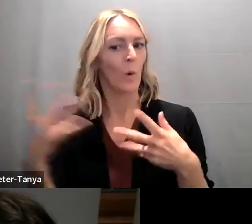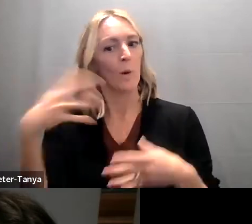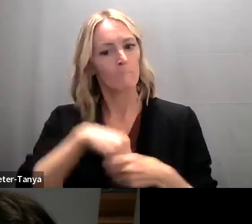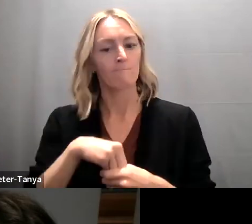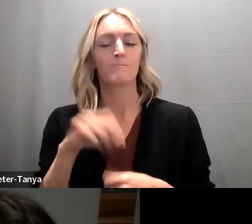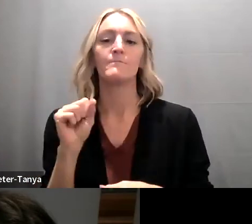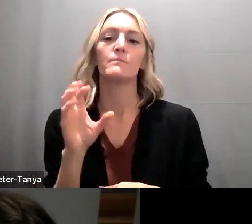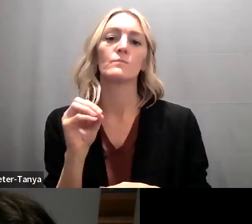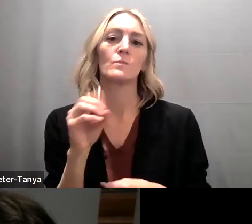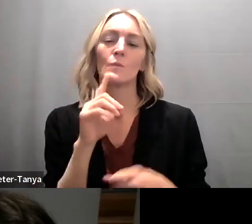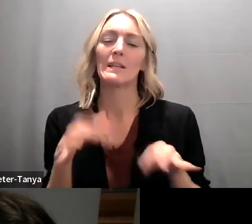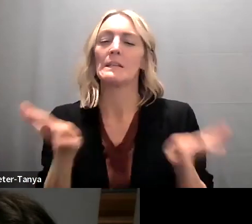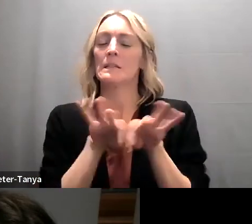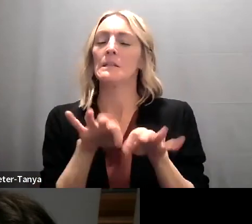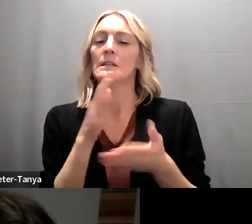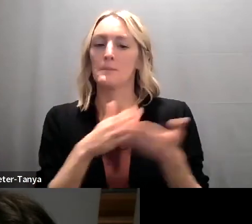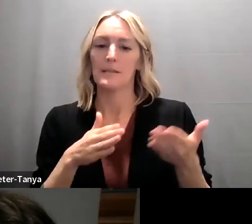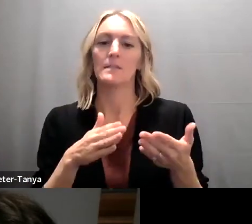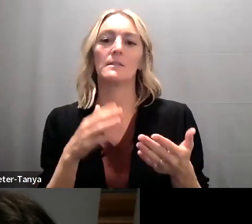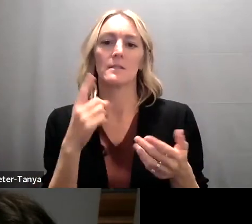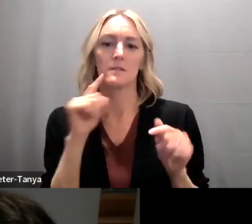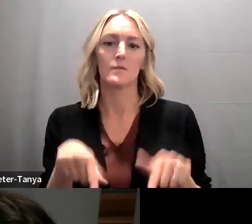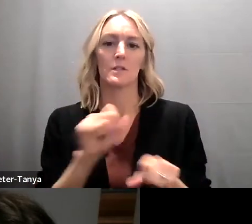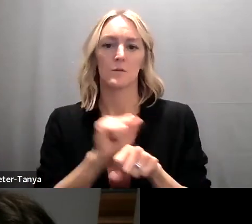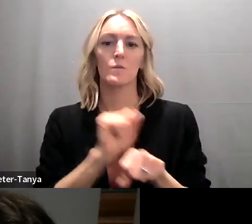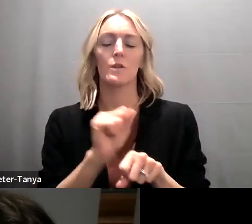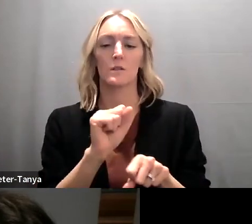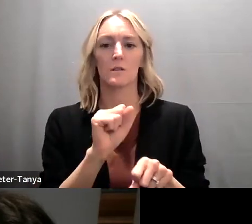So it's a really key piece I think to doing this work when it comes to advocacy around